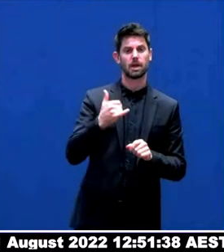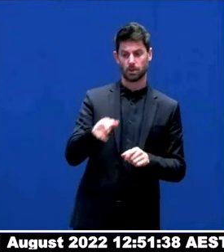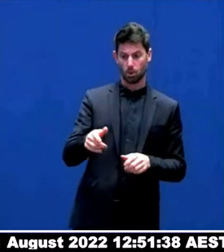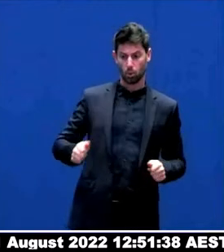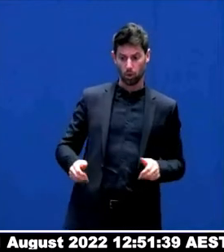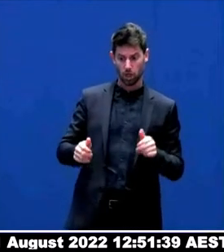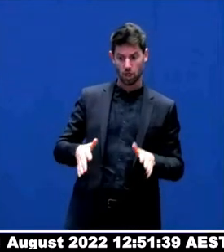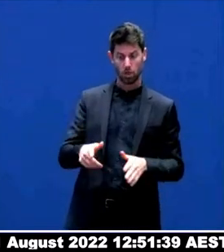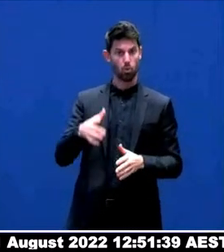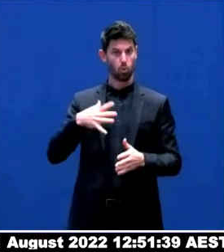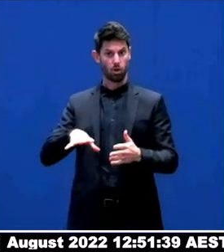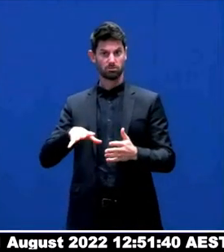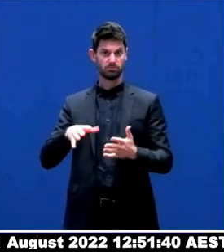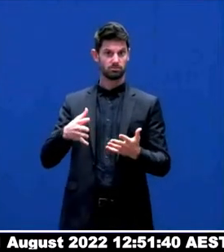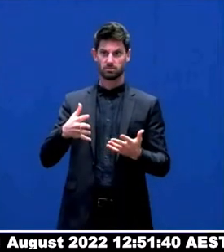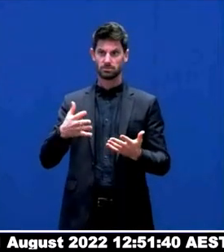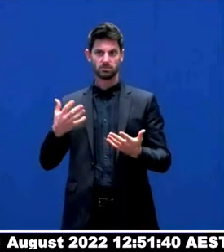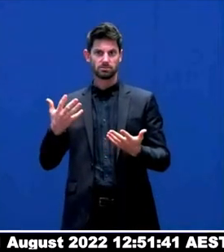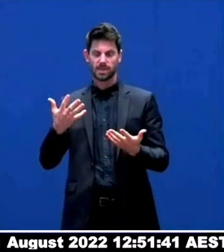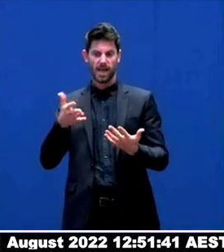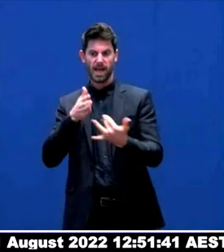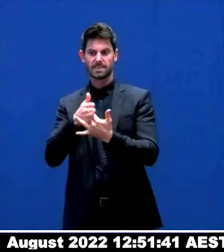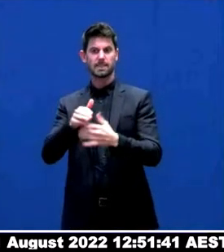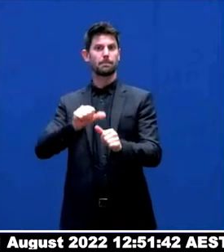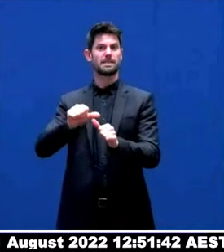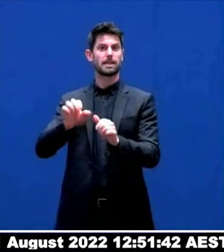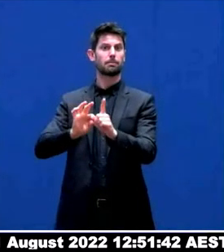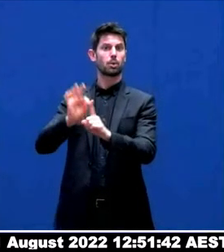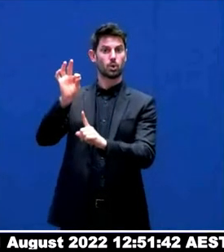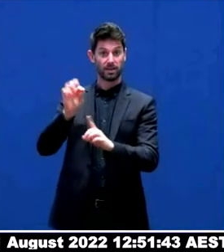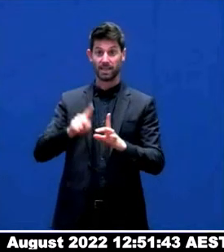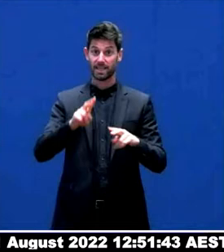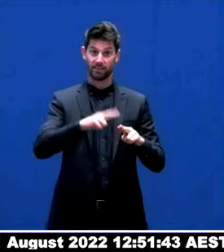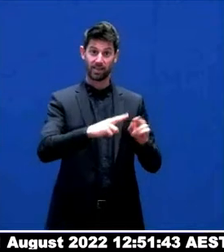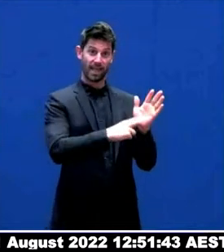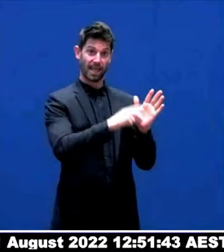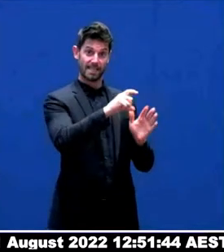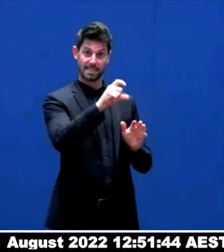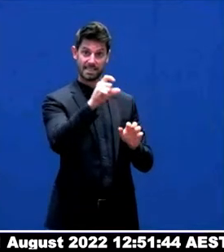remove the hob from a shower or the shower screen - why on earth do they need an OT